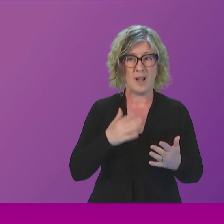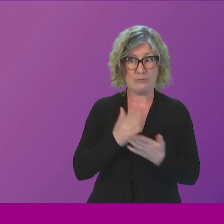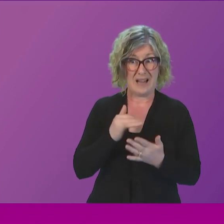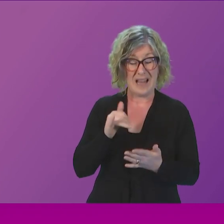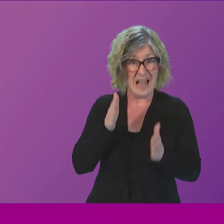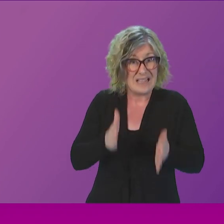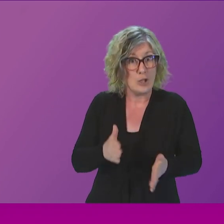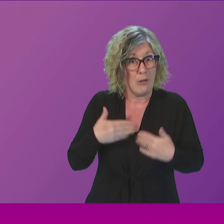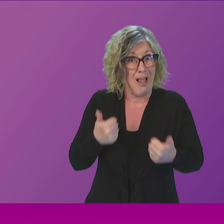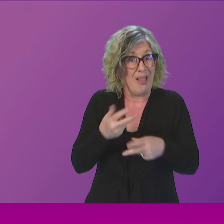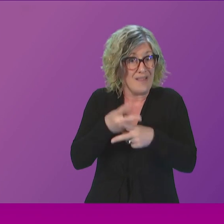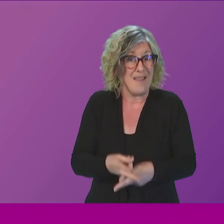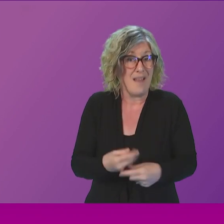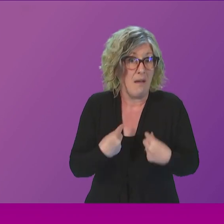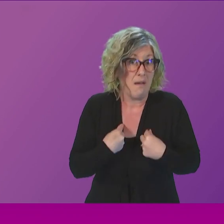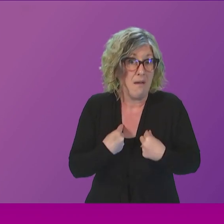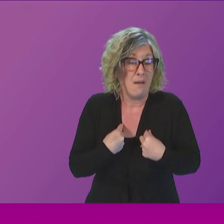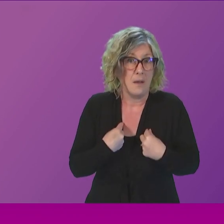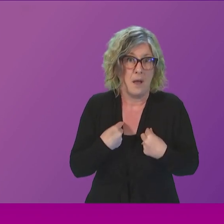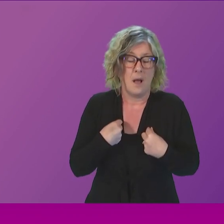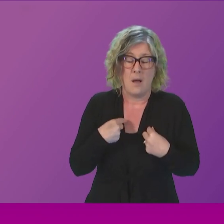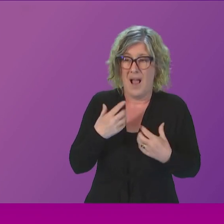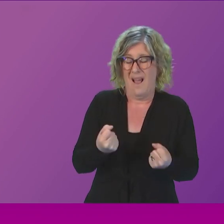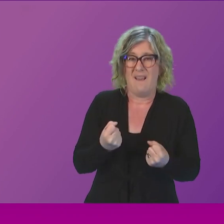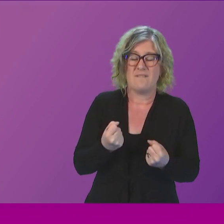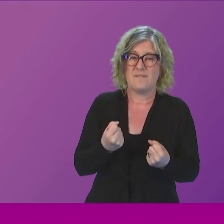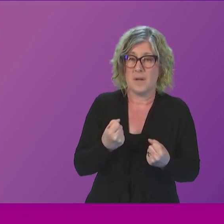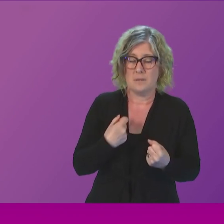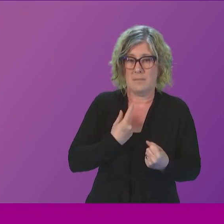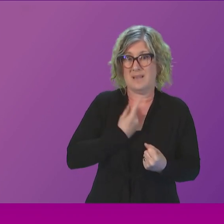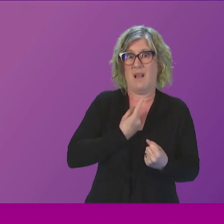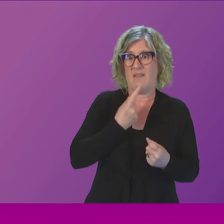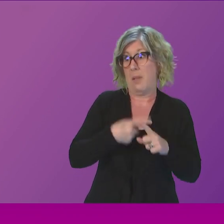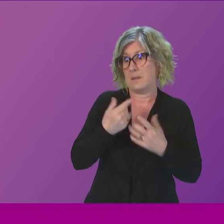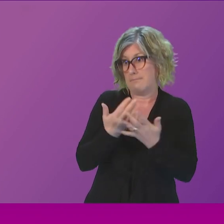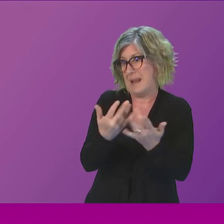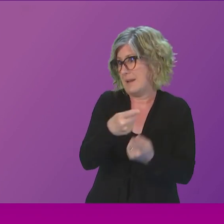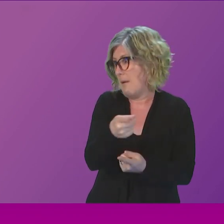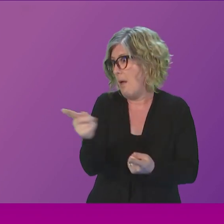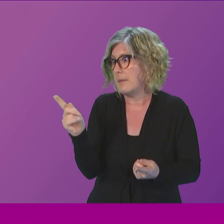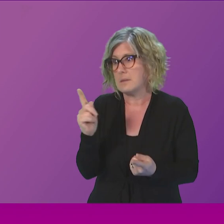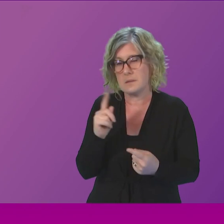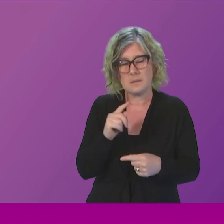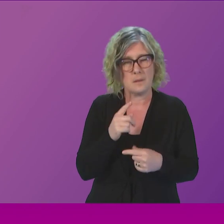I will not have been the only one moved by the video made by Dr Greg Irwin, one of the